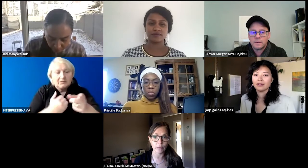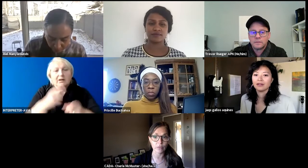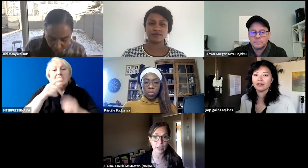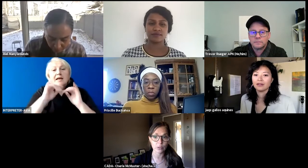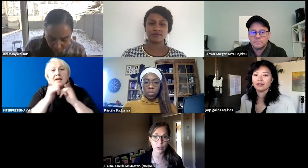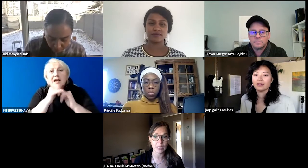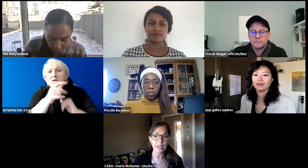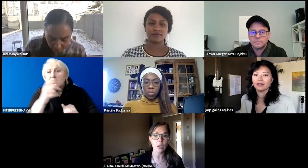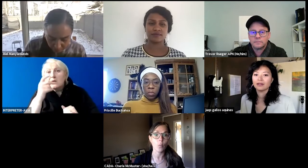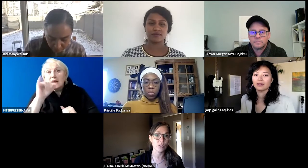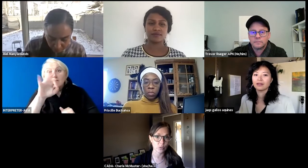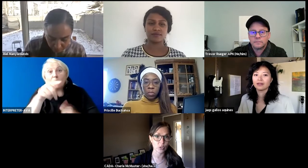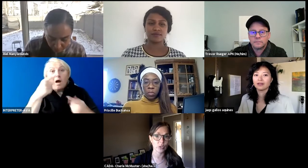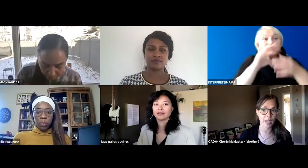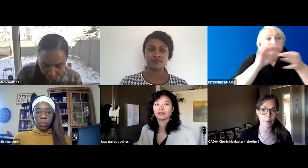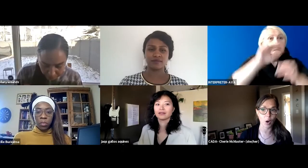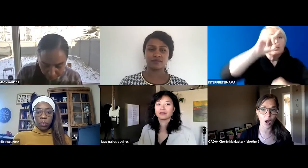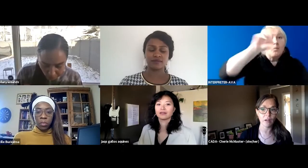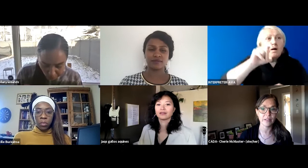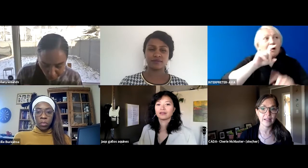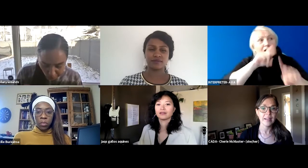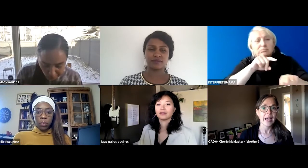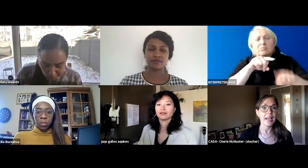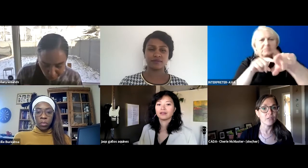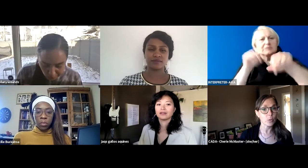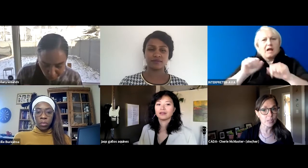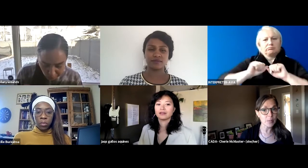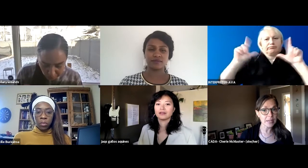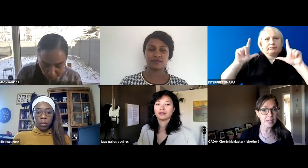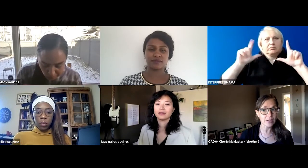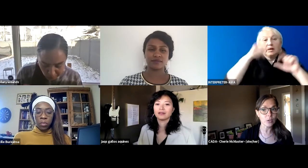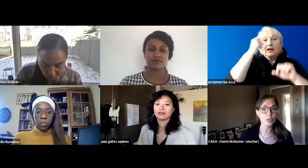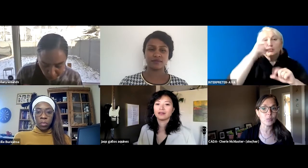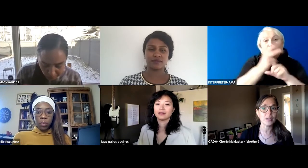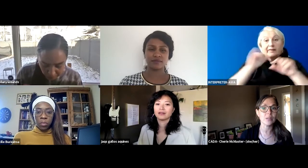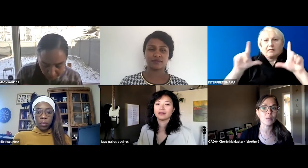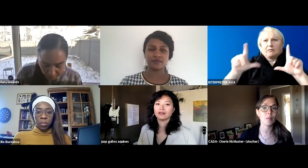your video screen once you turn your camera off. And if you're speaking, could you please remember